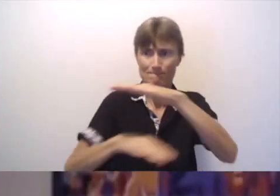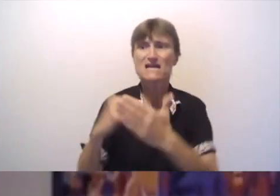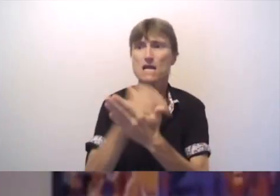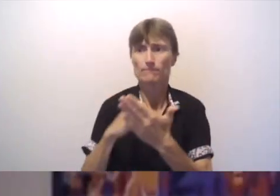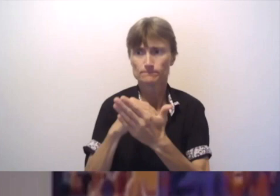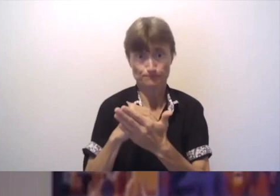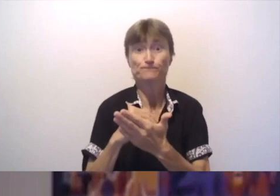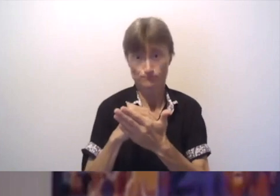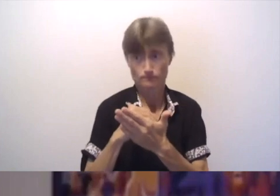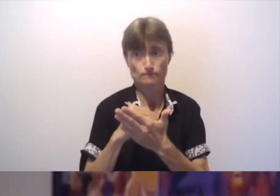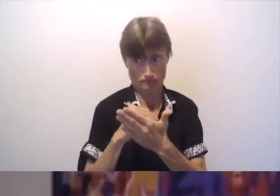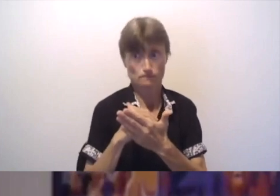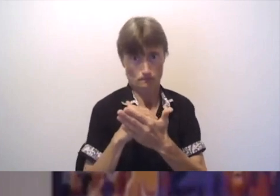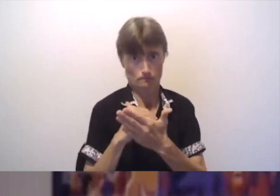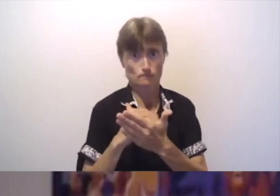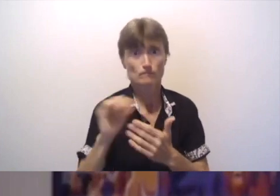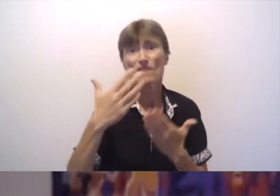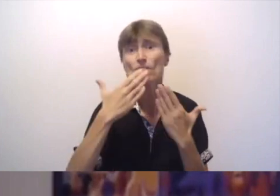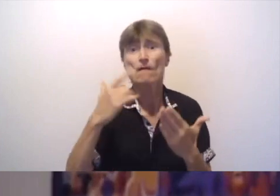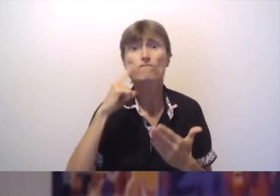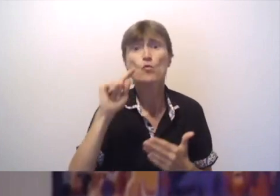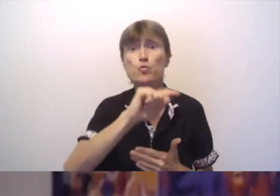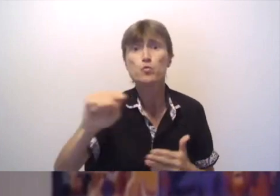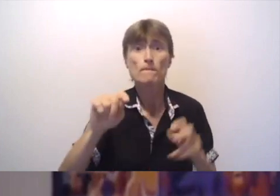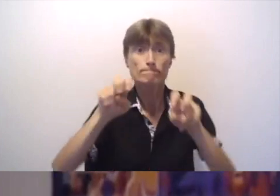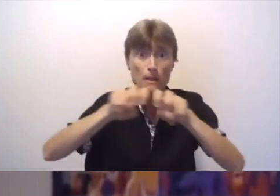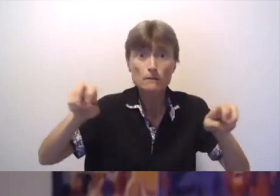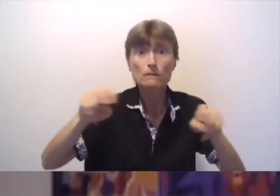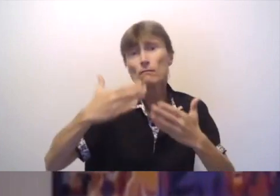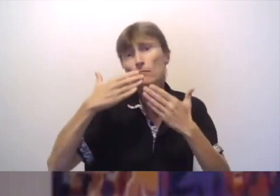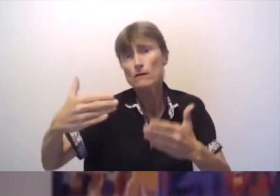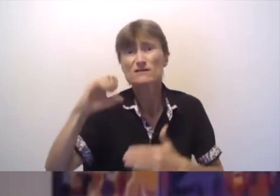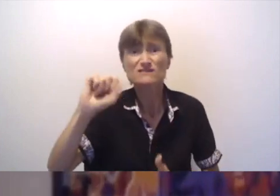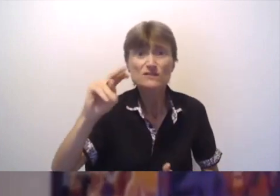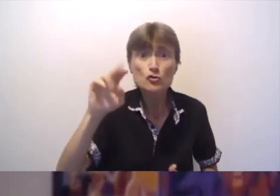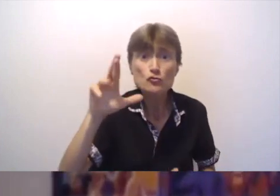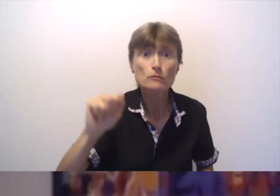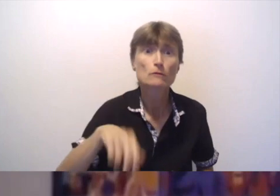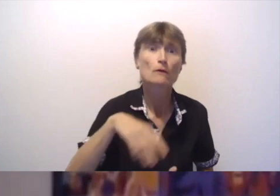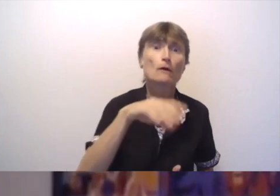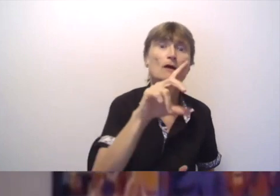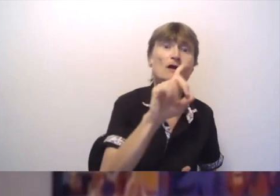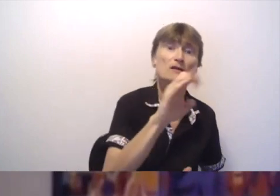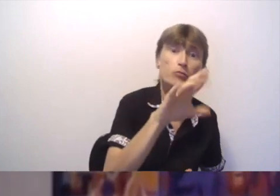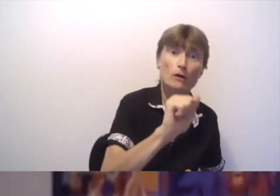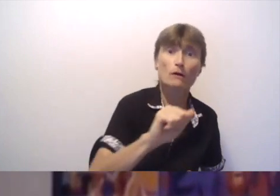much zainab thank you to all of our panelists thank you to sandra deborah and janice for staying a little bit late and helping with the